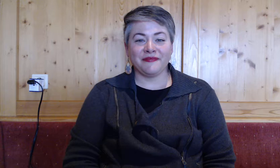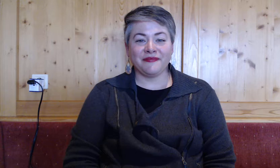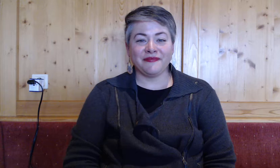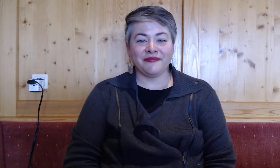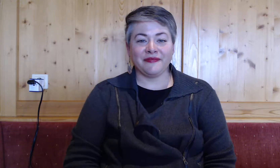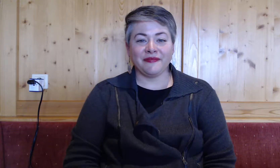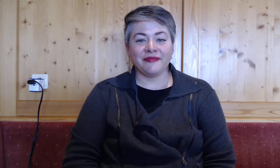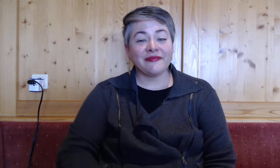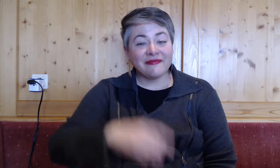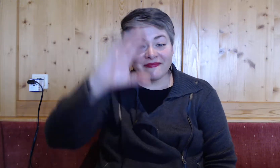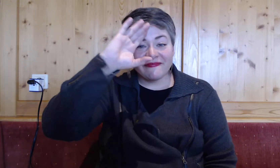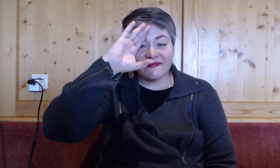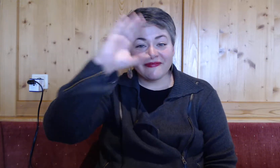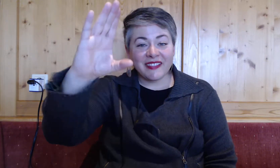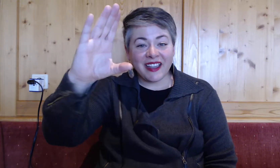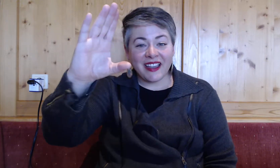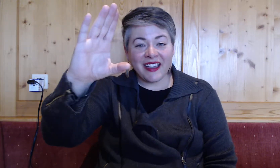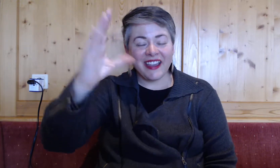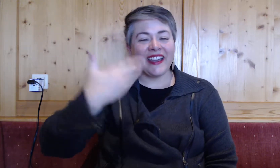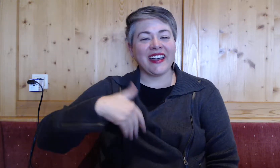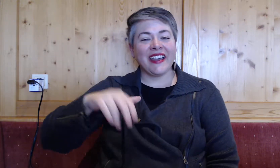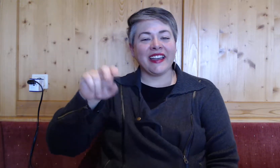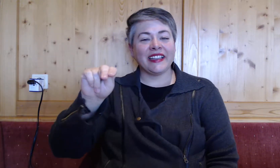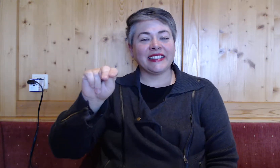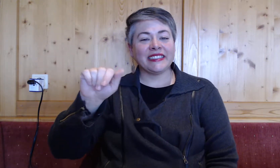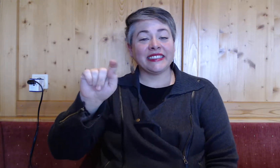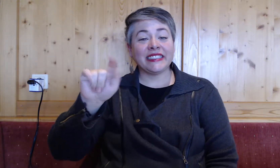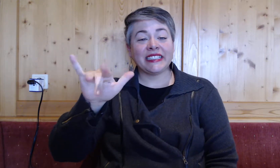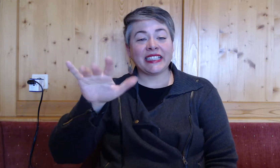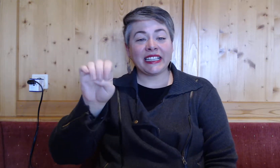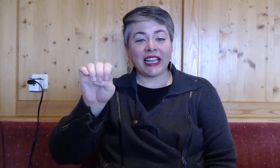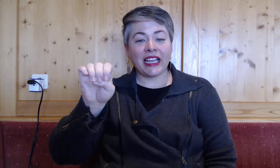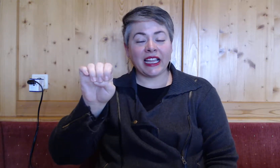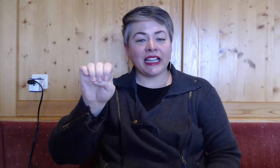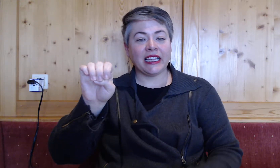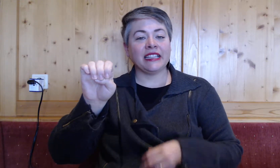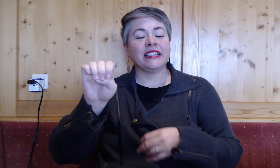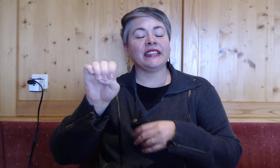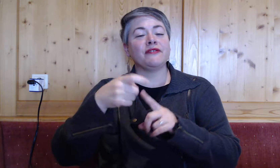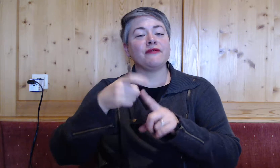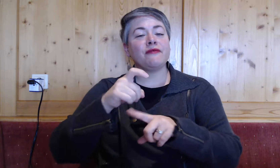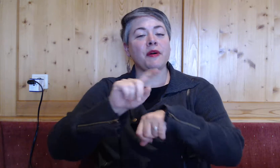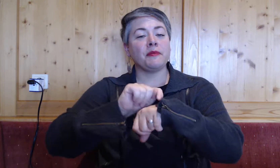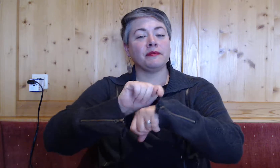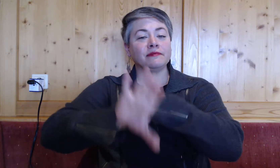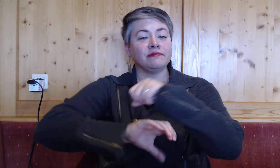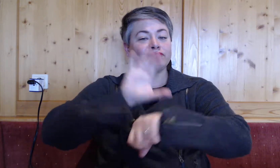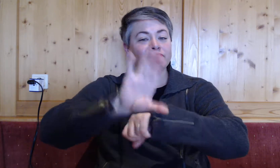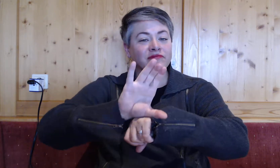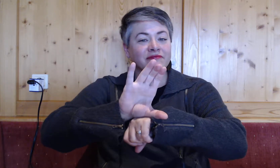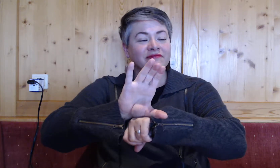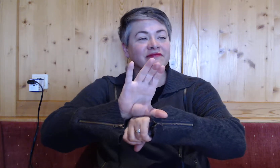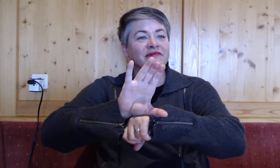Hi! It's Natalie from Thistles and Coos